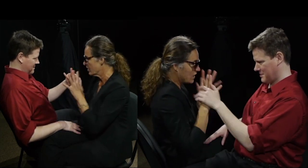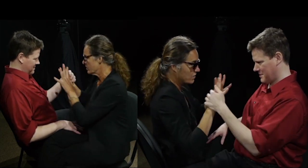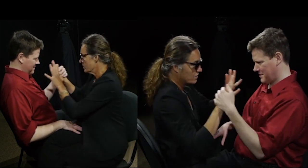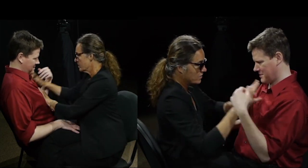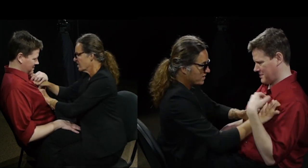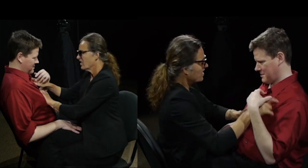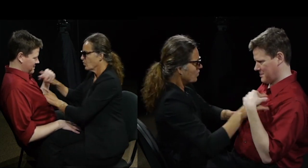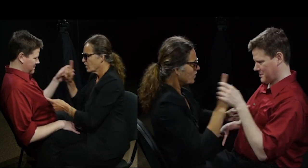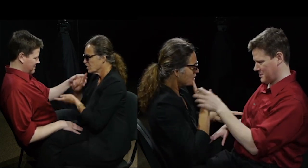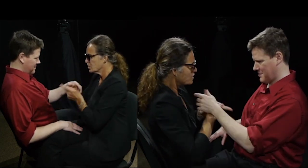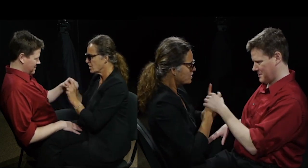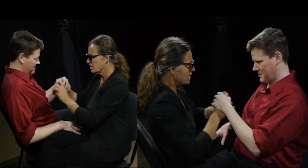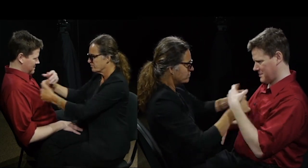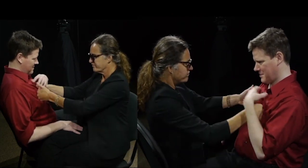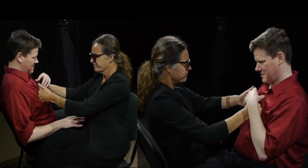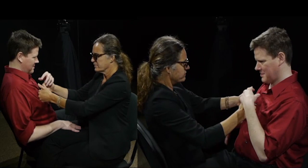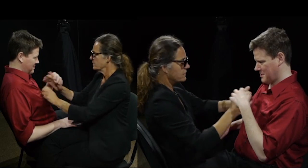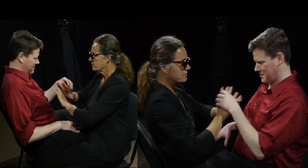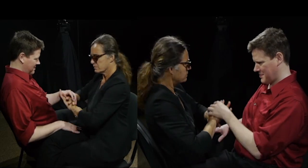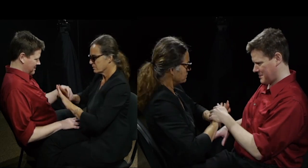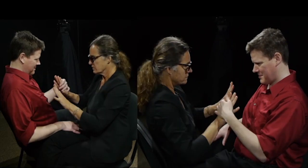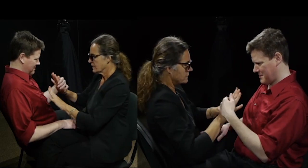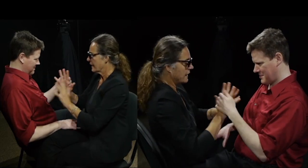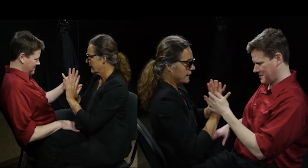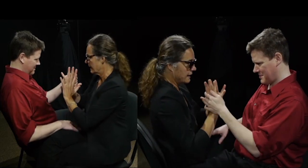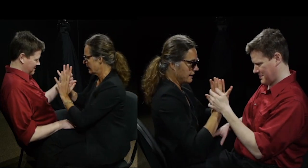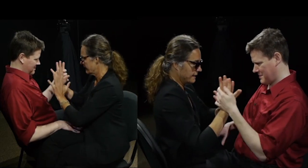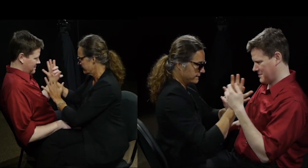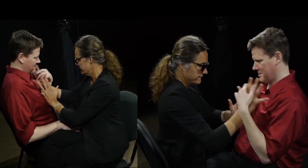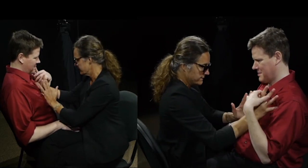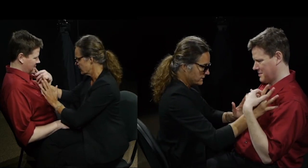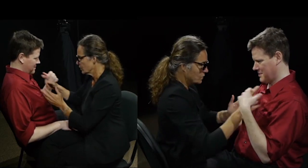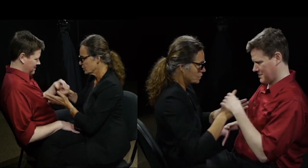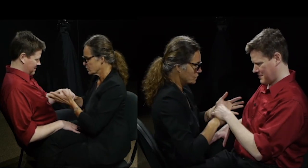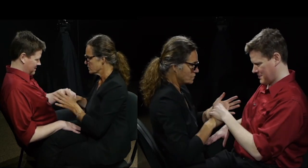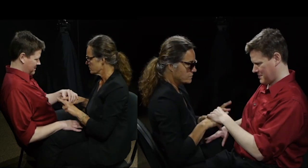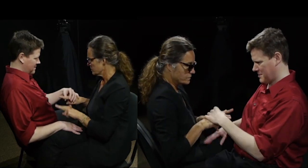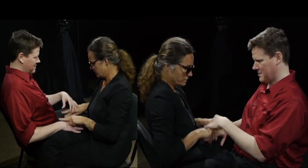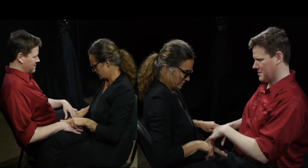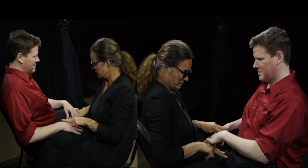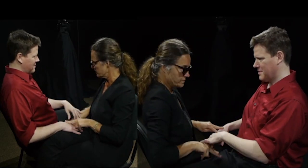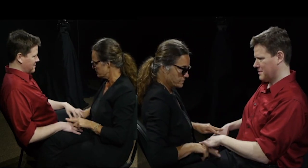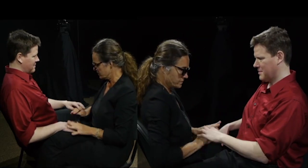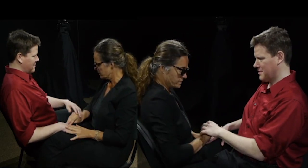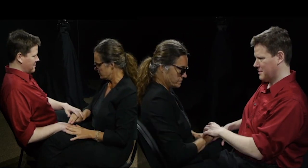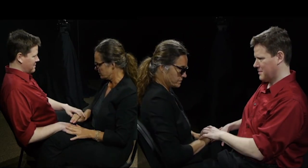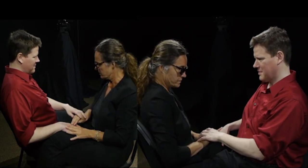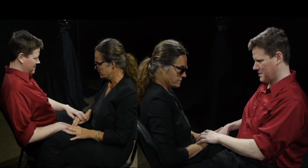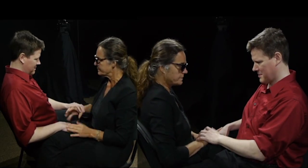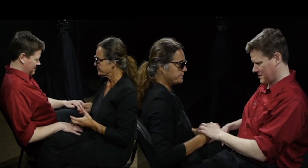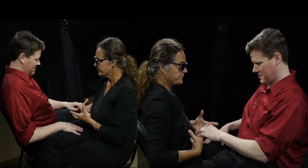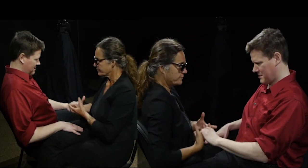norms and language shift away from what is optimal. The linguists don't try to change our language. They just observe and document what we do.